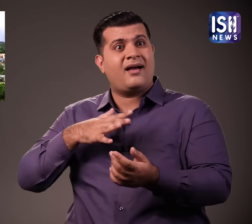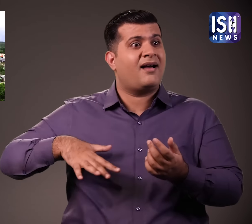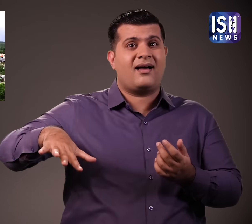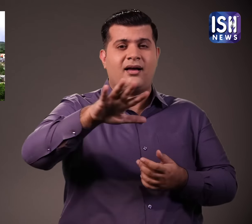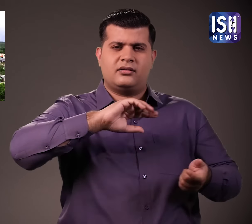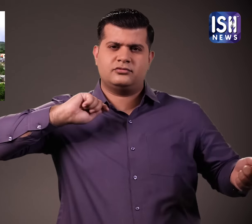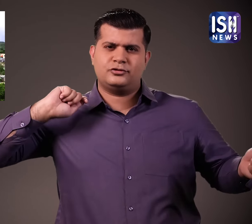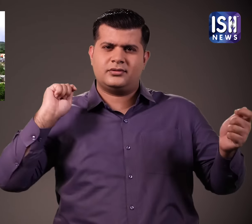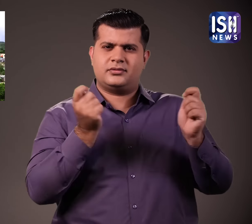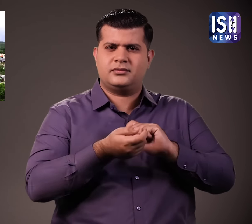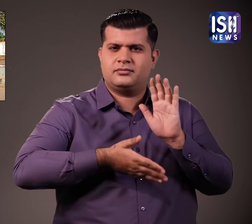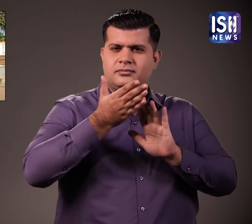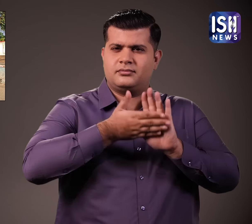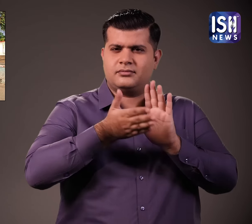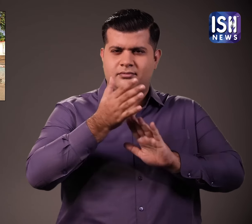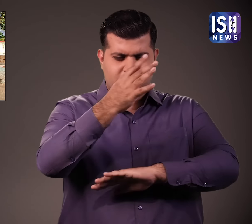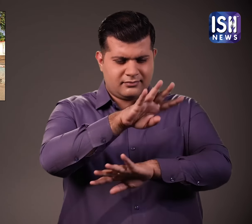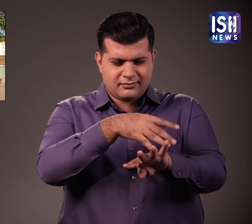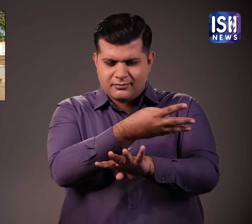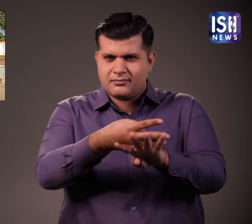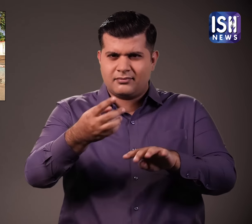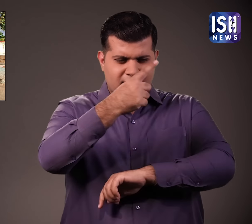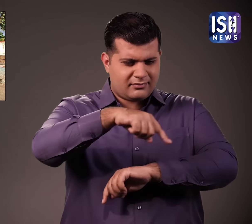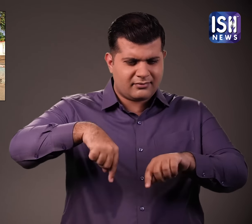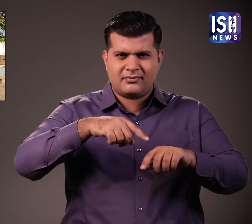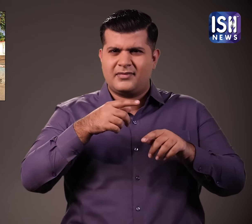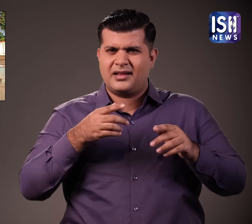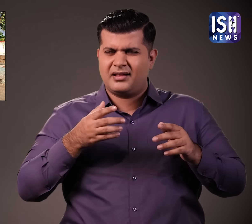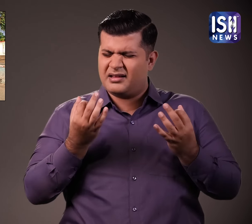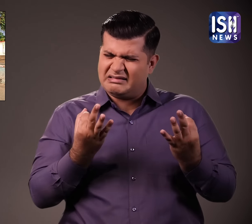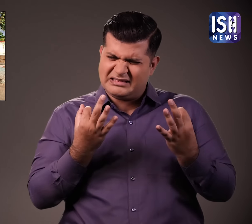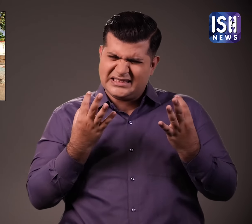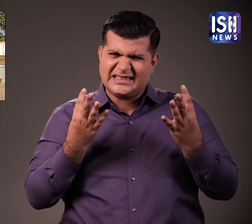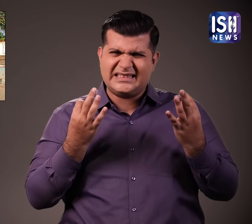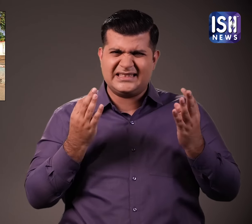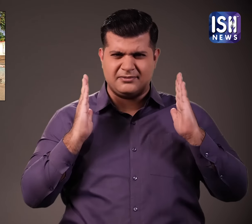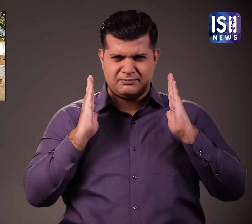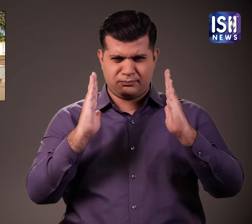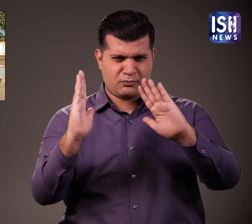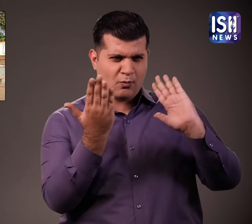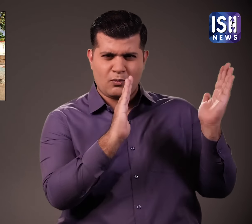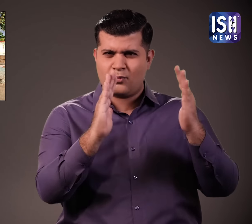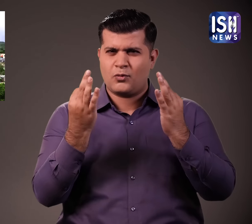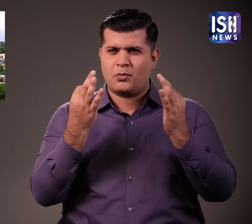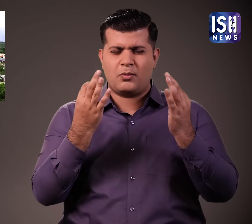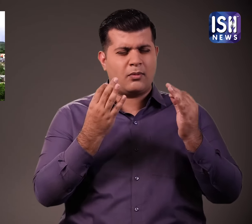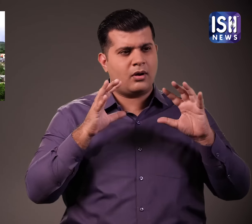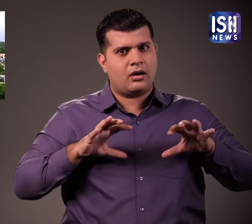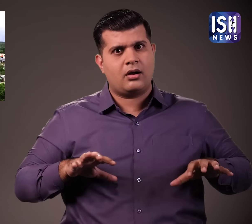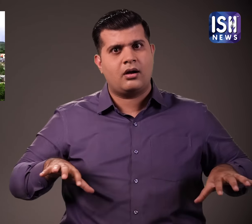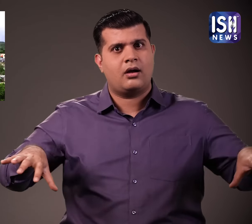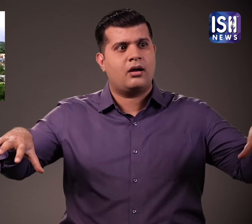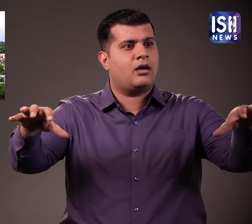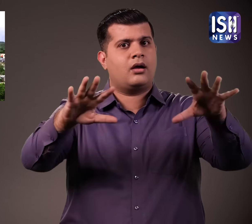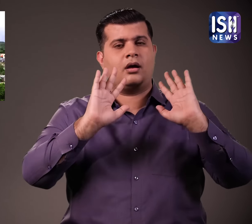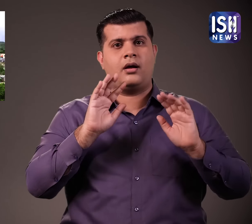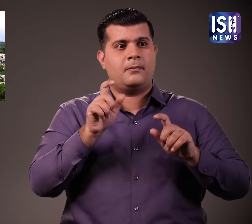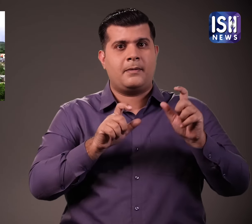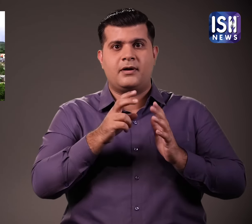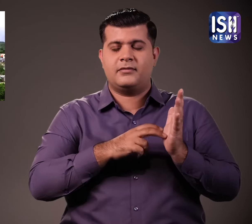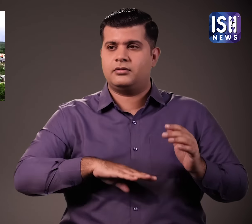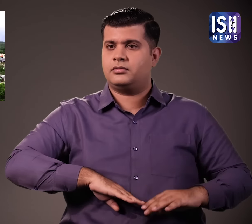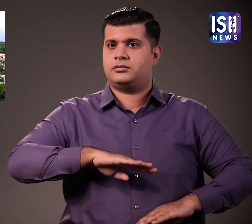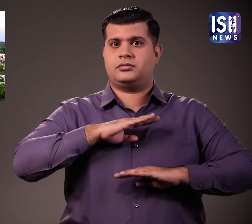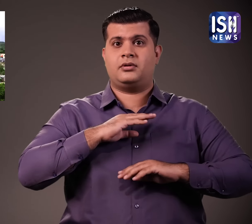The infrastructure of the village has drastically improved. Villagers are fully satisfied.